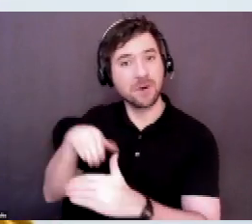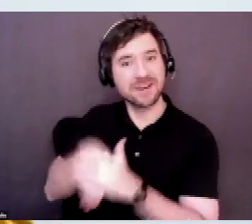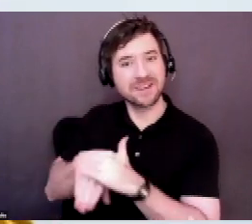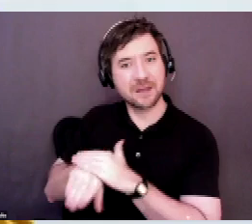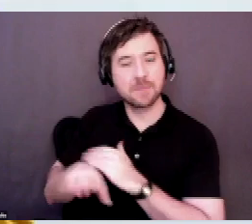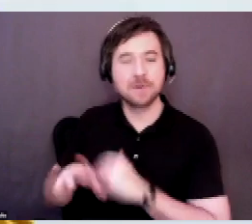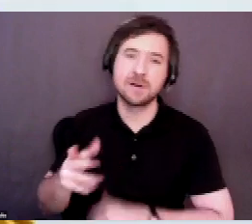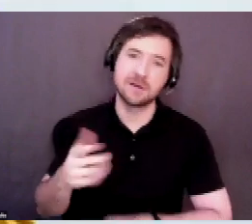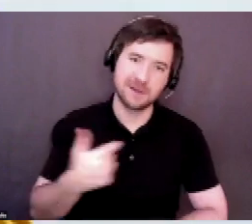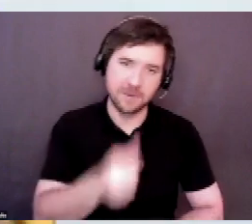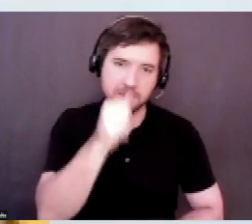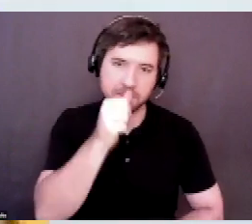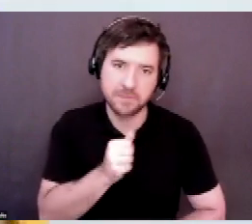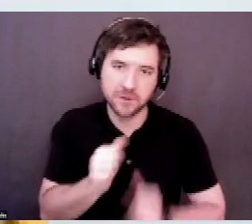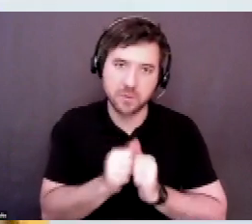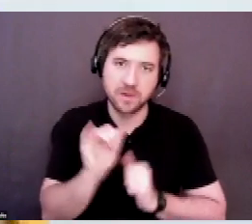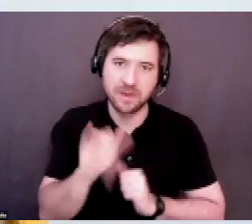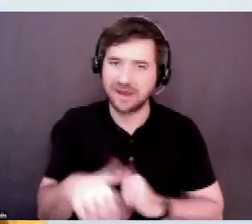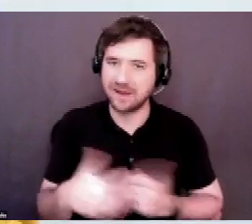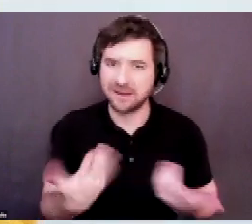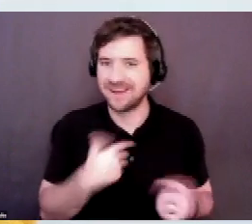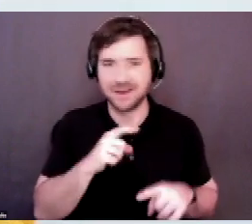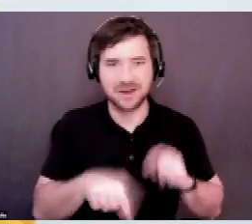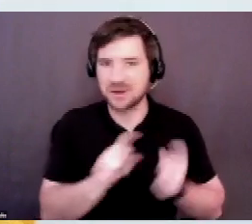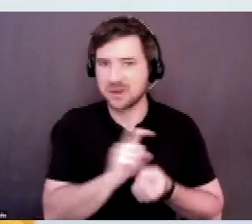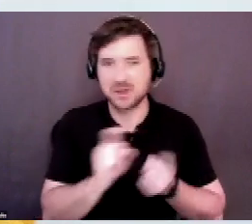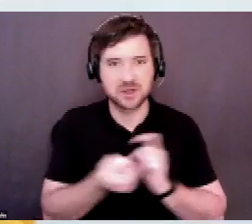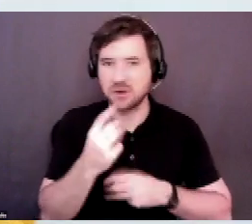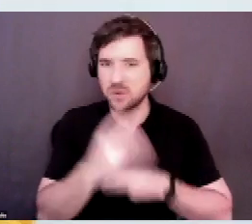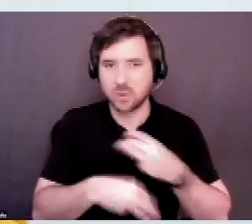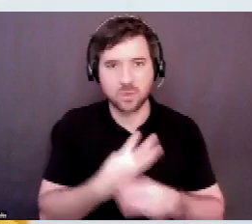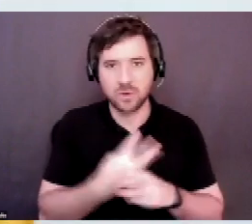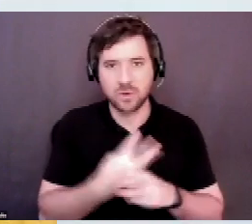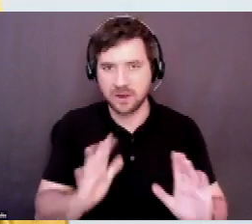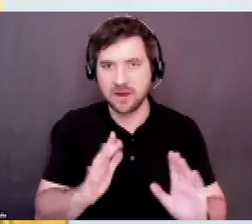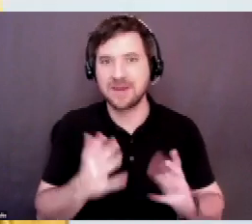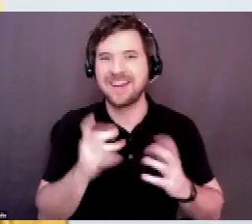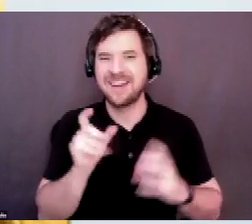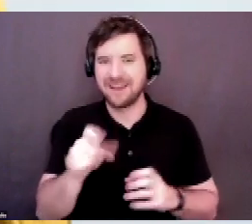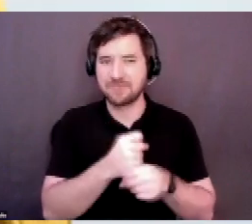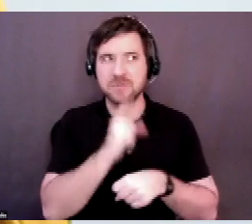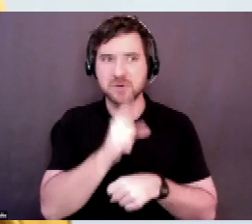because I couldn't change the world. I just need to make sure my baby was fed. I was getting the needs that.